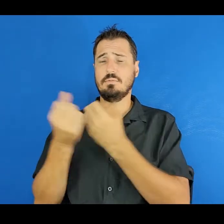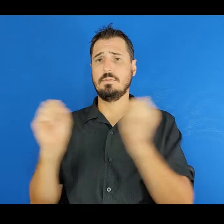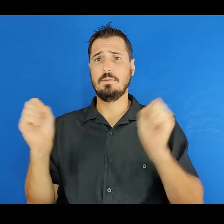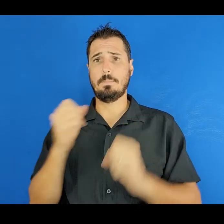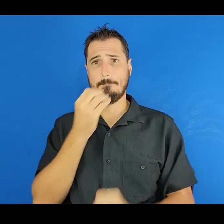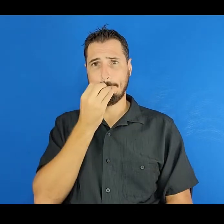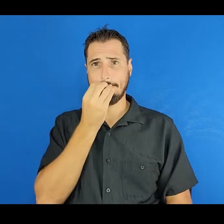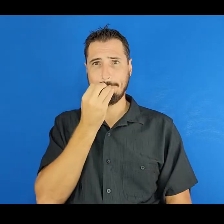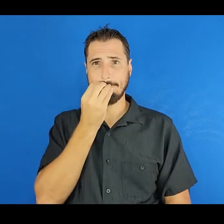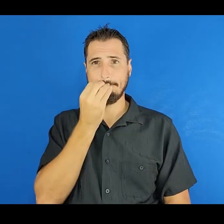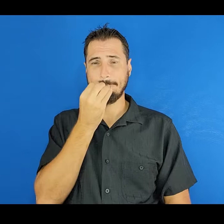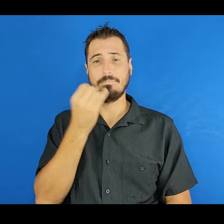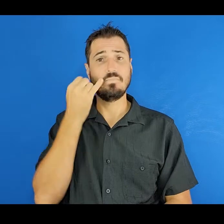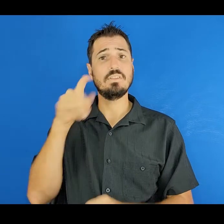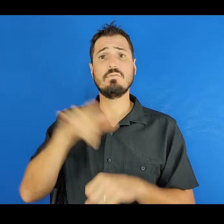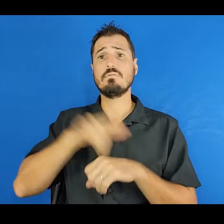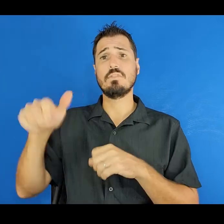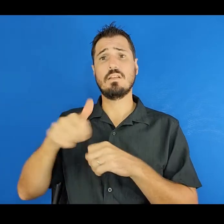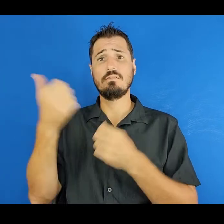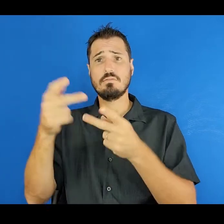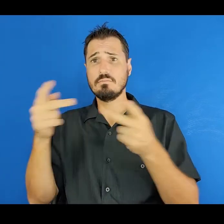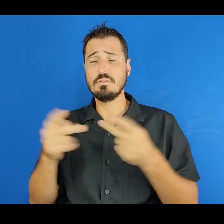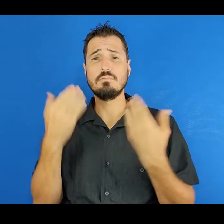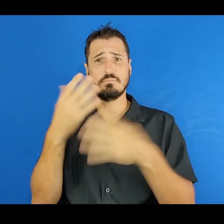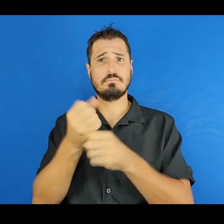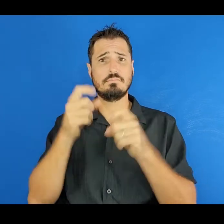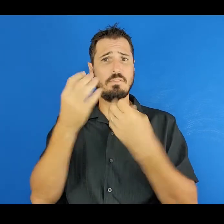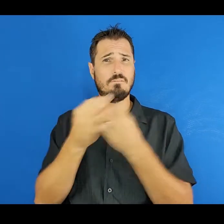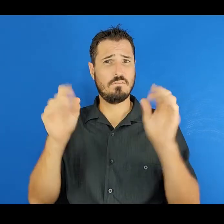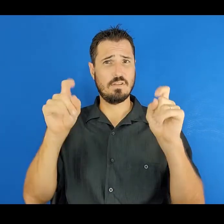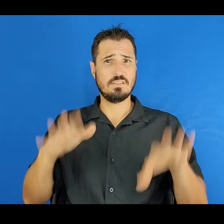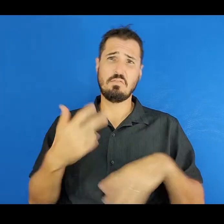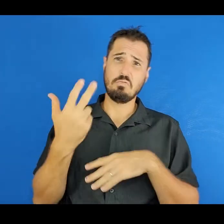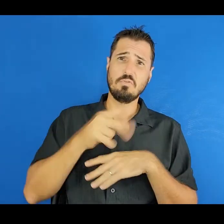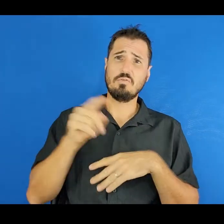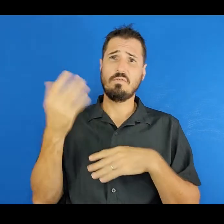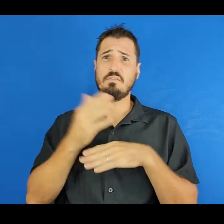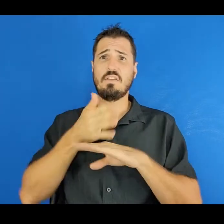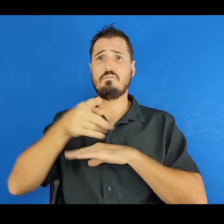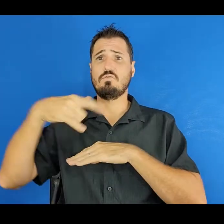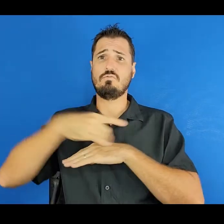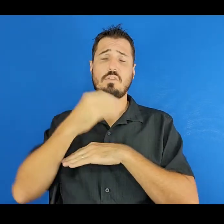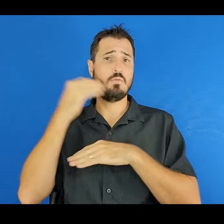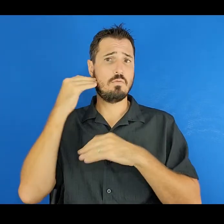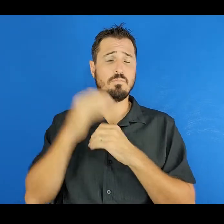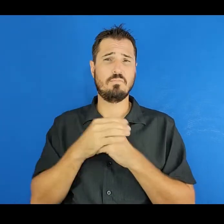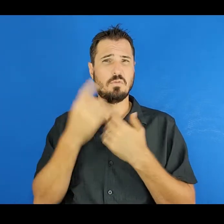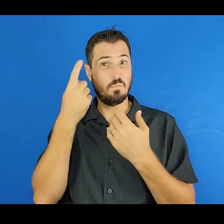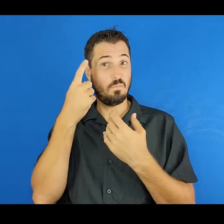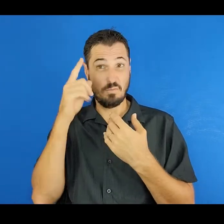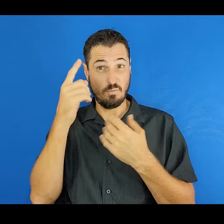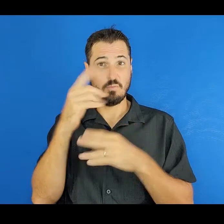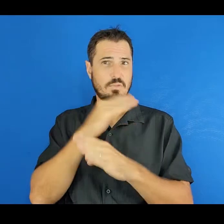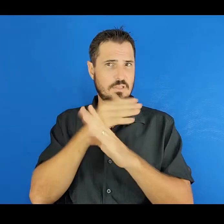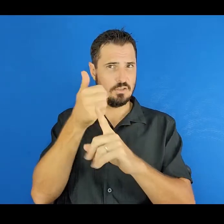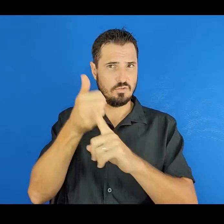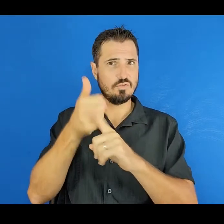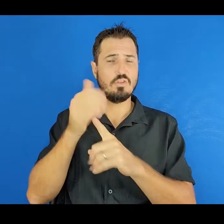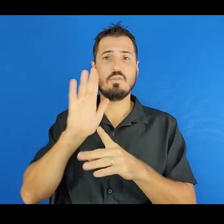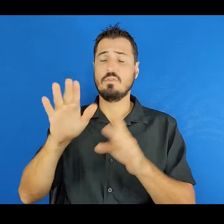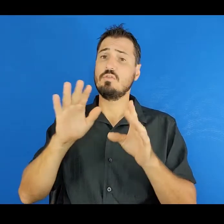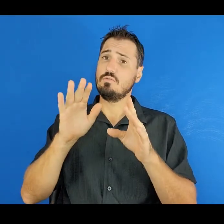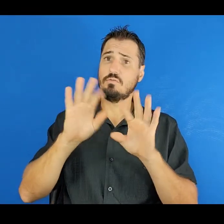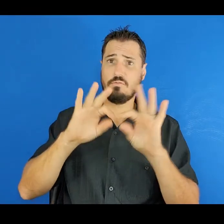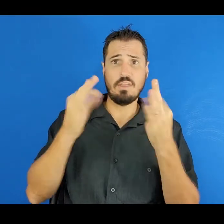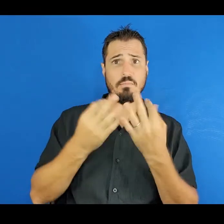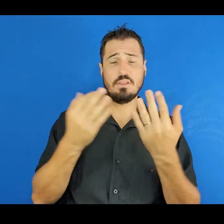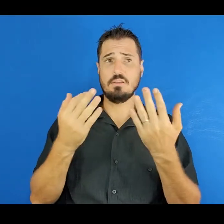If you travel off island, please get a free test 3-5 days after you return, to protect yourself, your ‘ohana, and your colleagues or classmates.